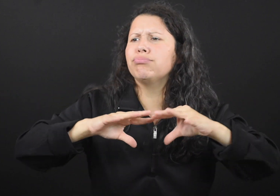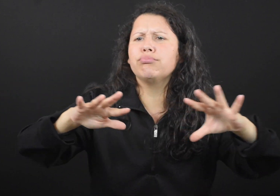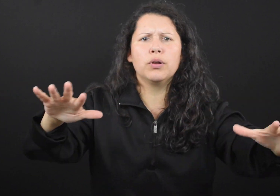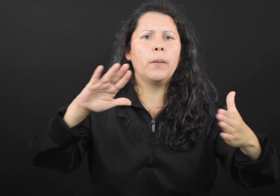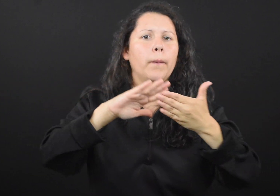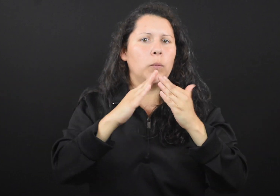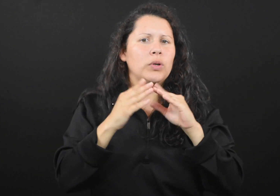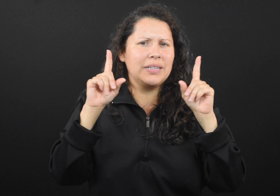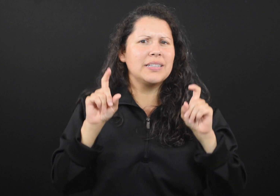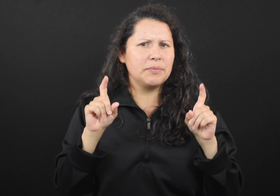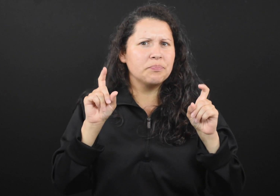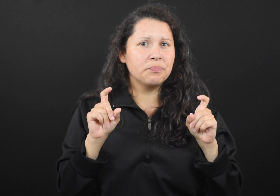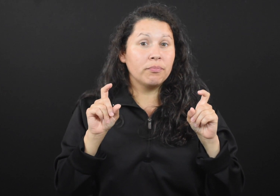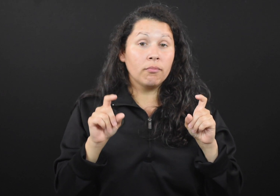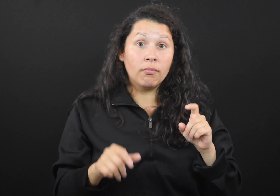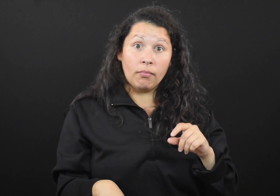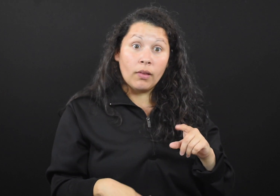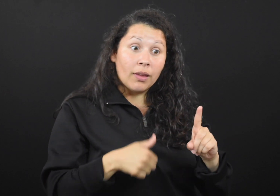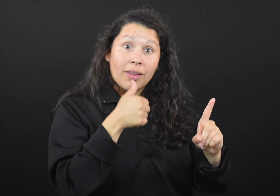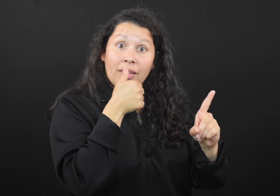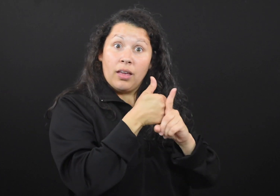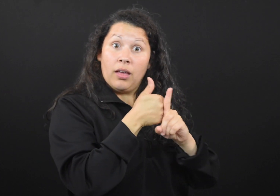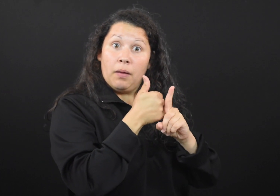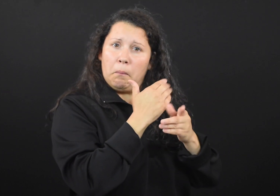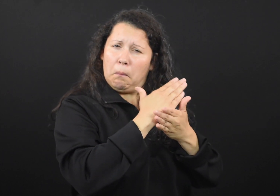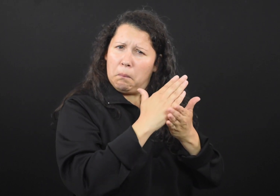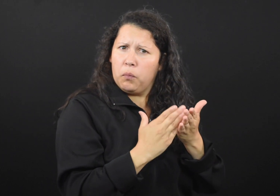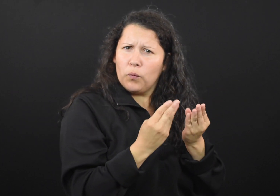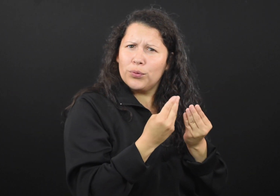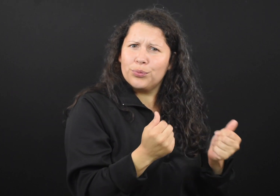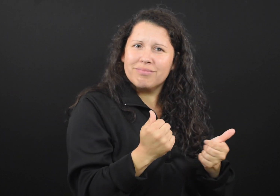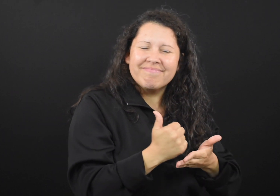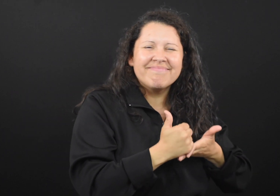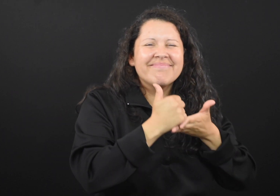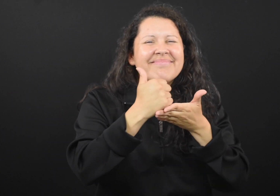as a part of the solution to prevent the spread of COVID-19.